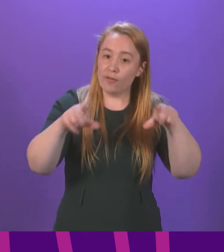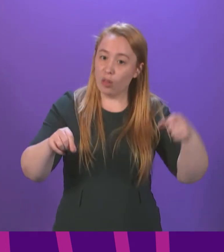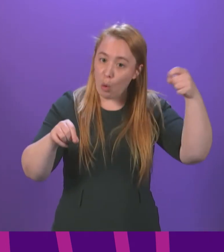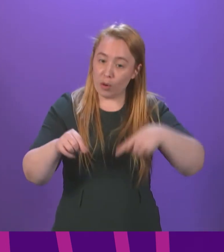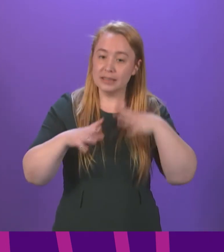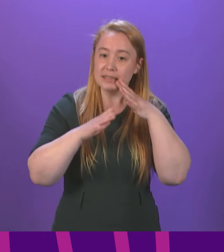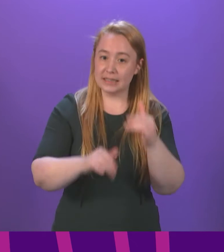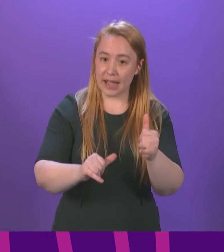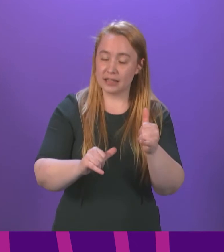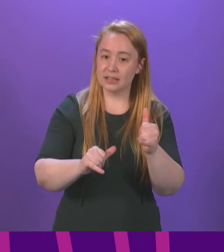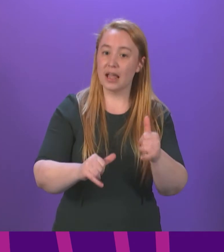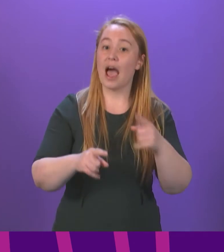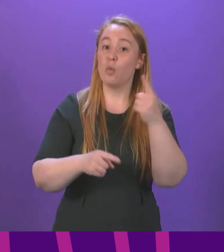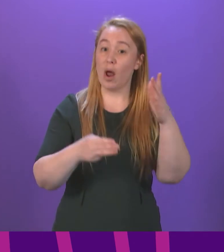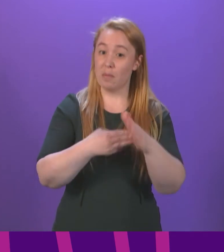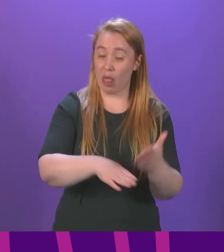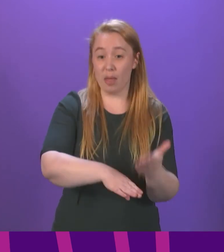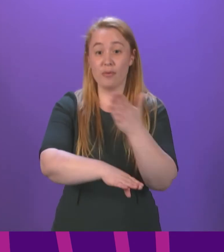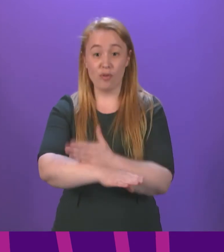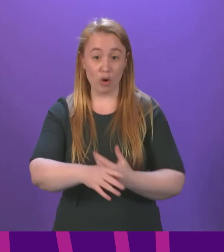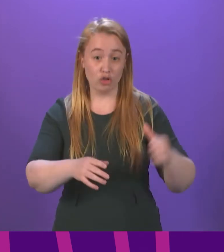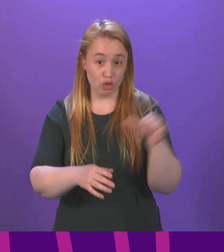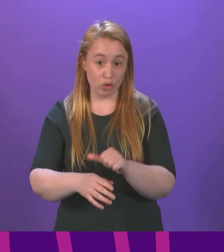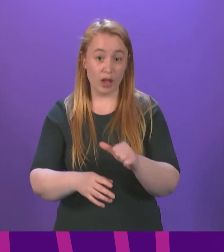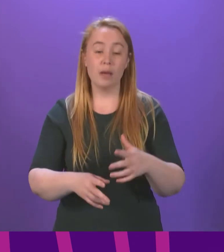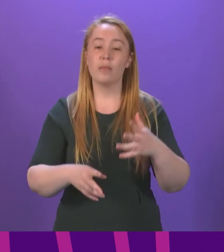completed—a month ahead of schedule—the roll-out of testing to the care-at-home workforce,